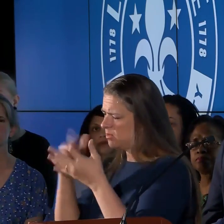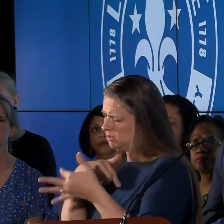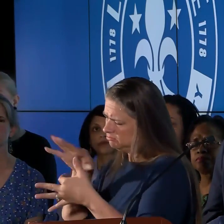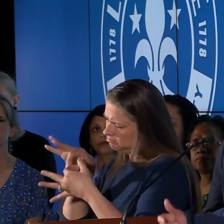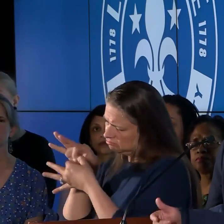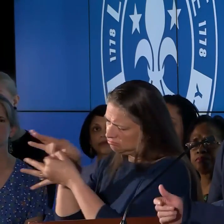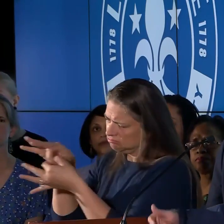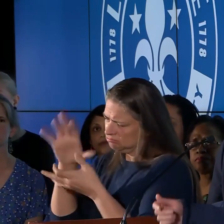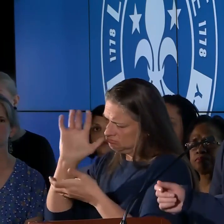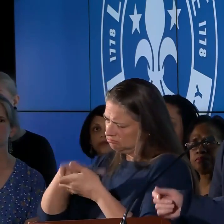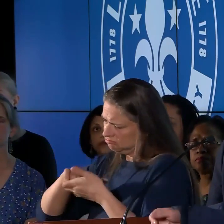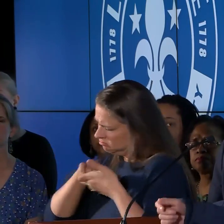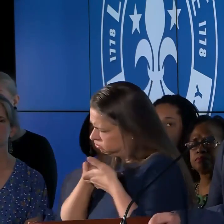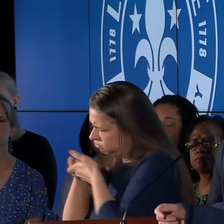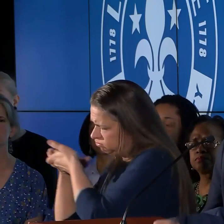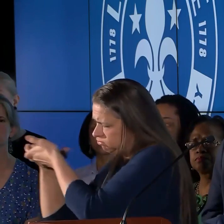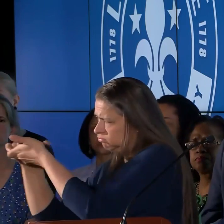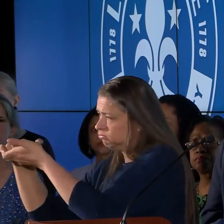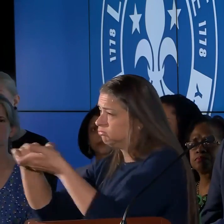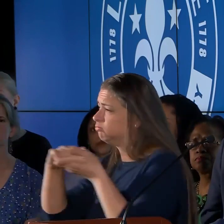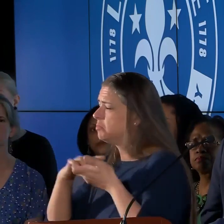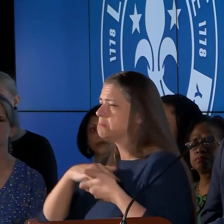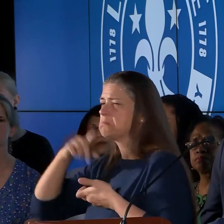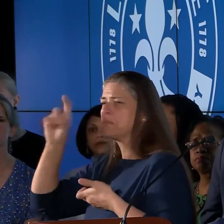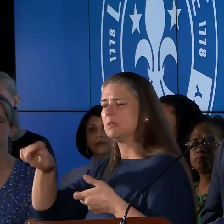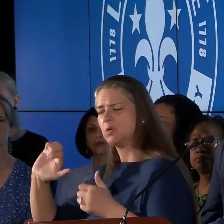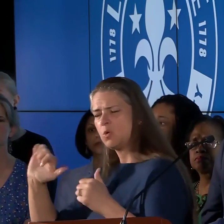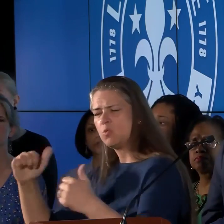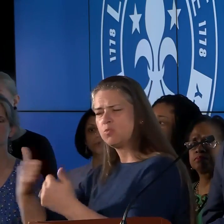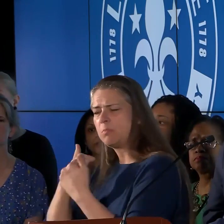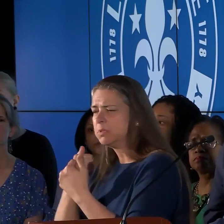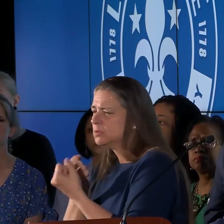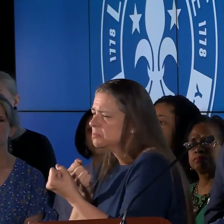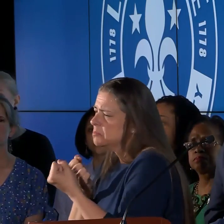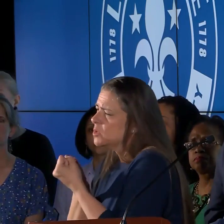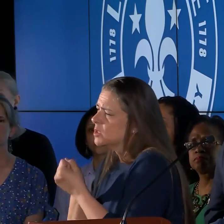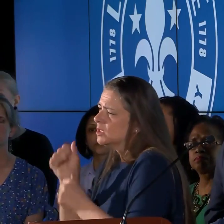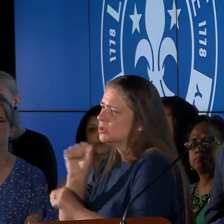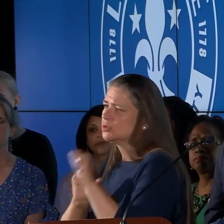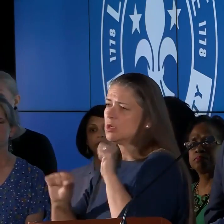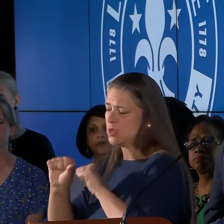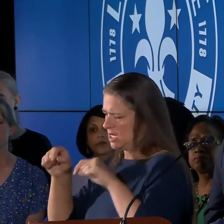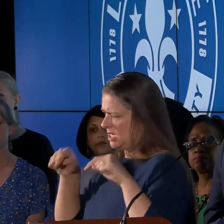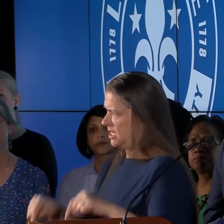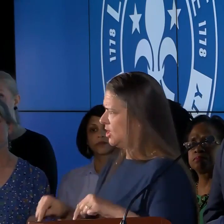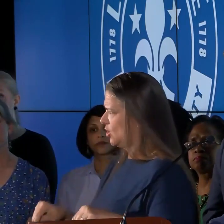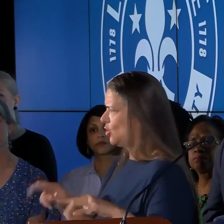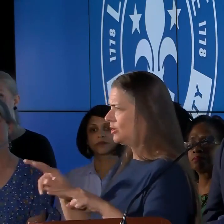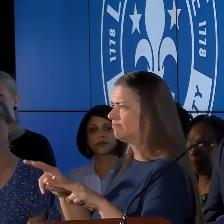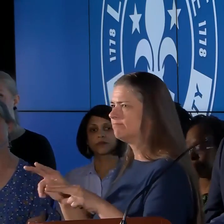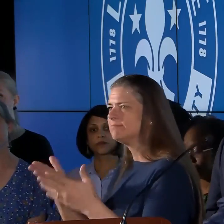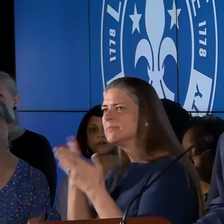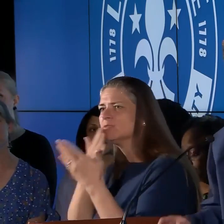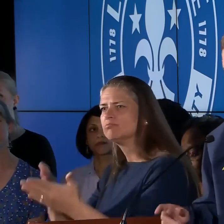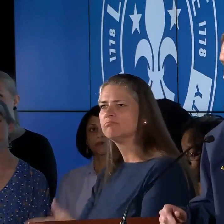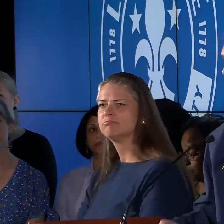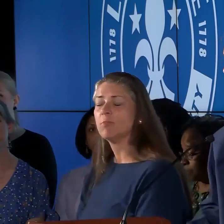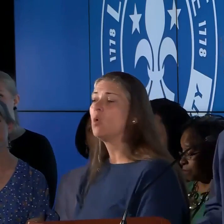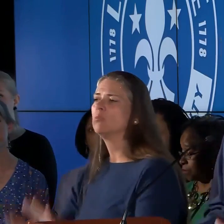years is wrap our arms around each other and we need to do it here. Thank you. Oh, and next,